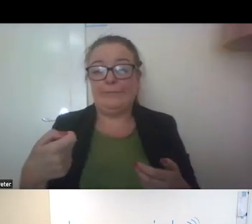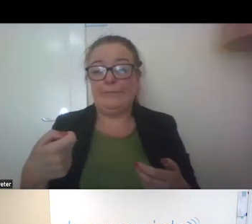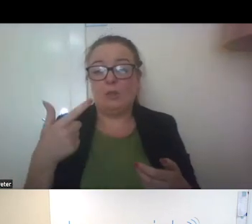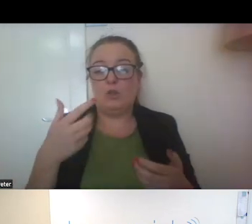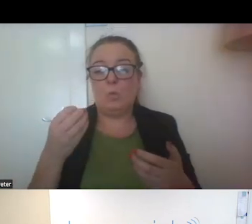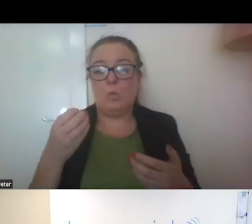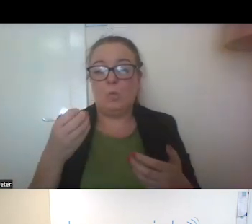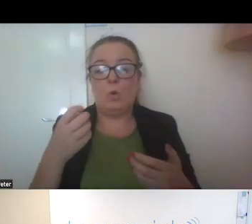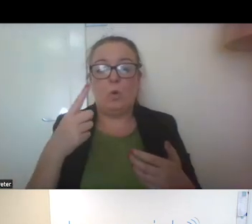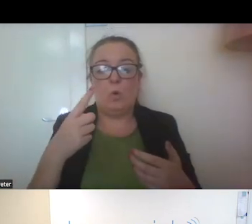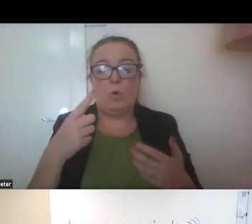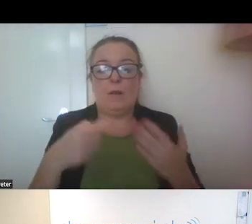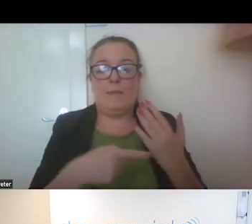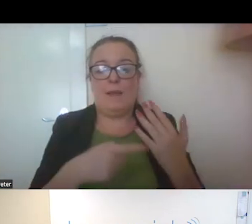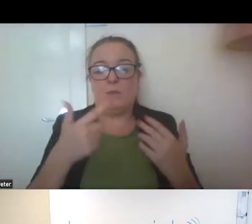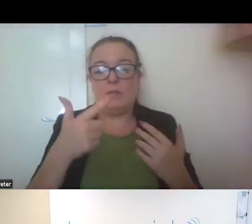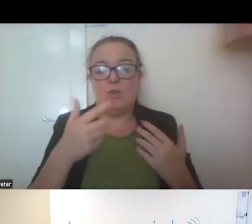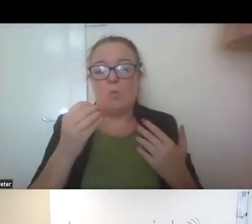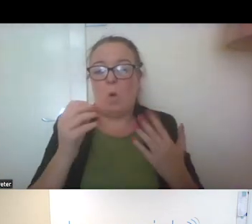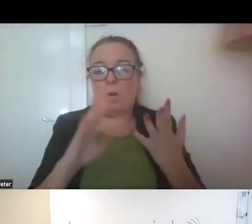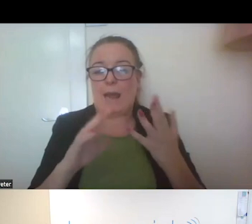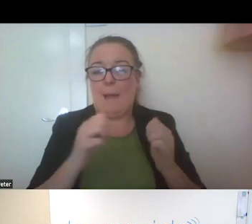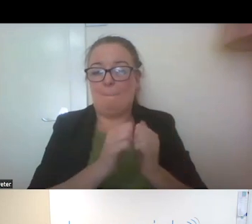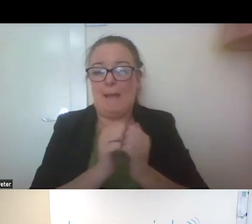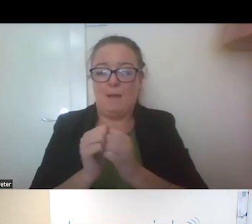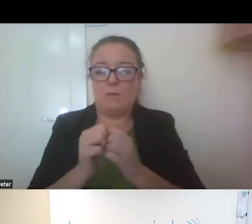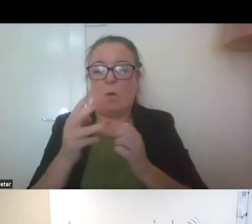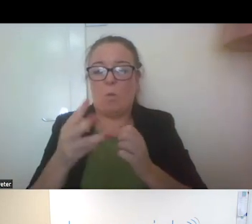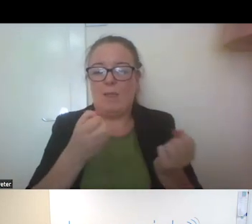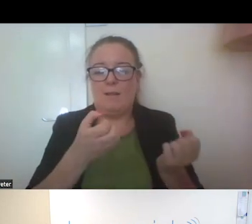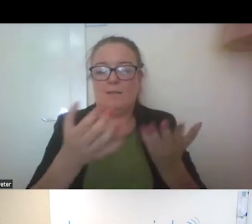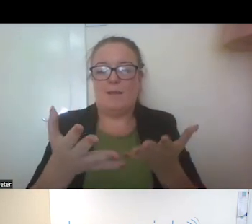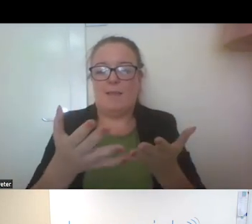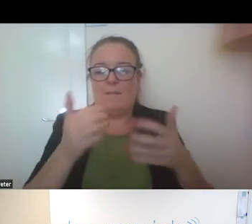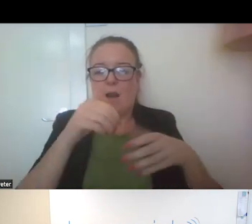That then will deliver the content to the app